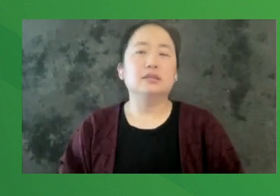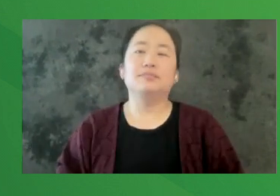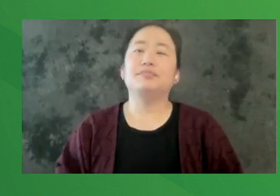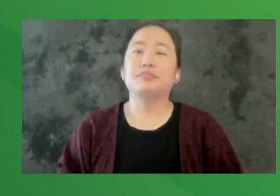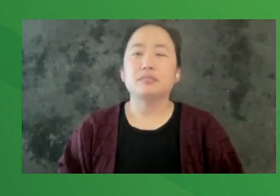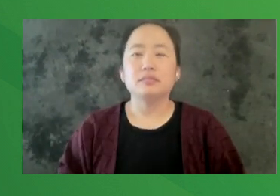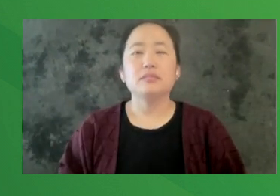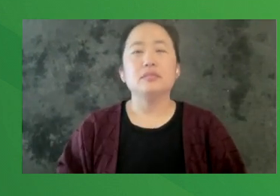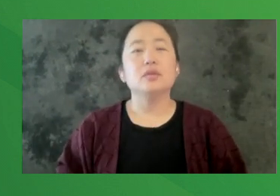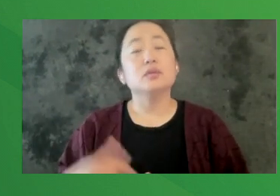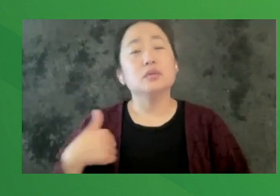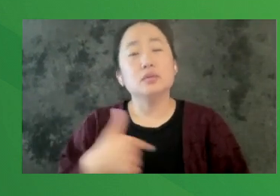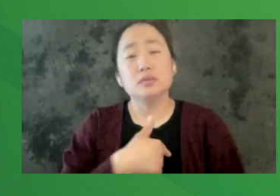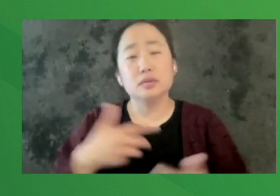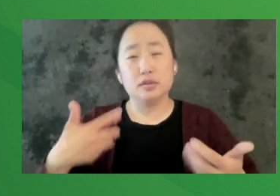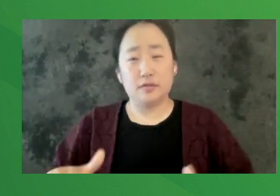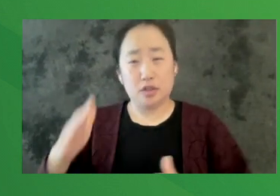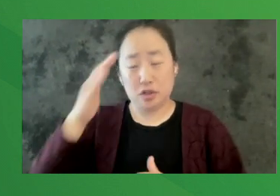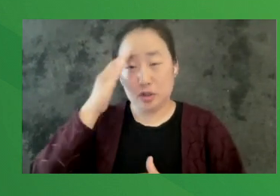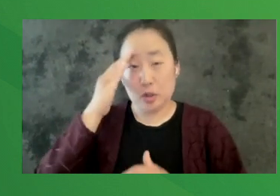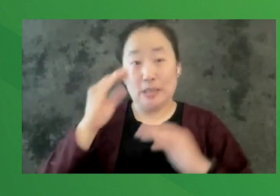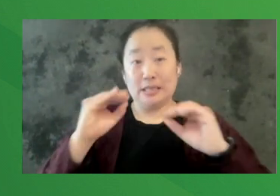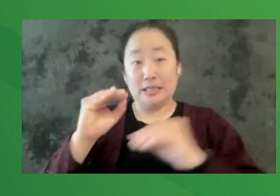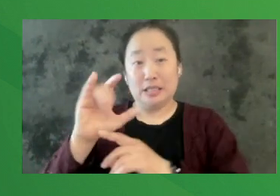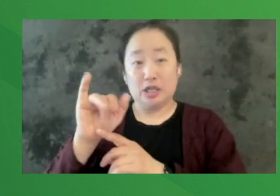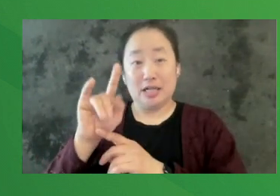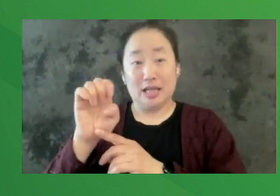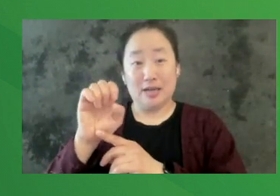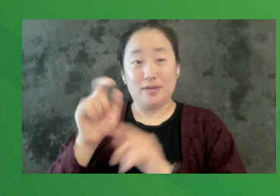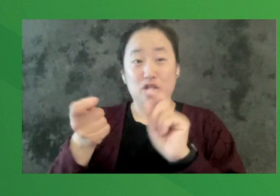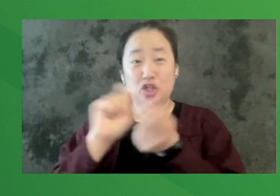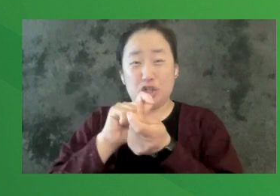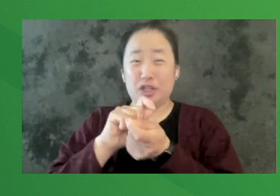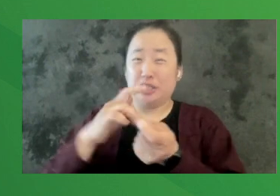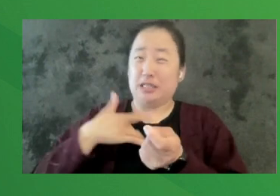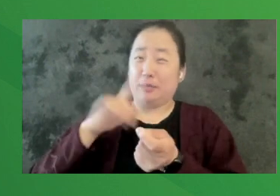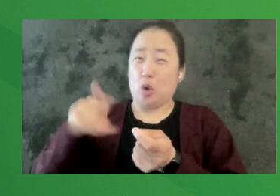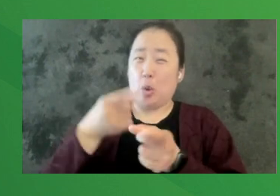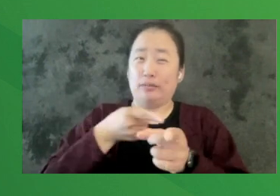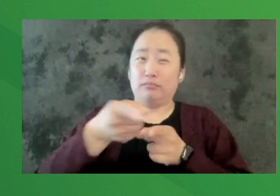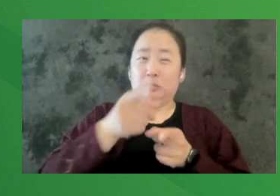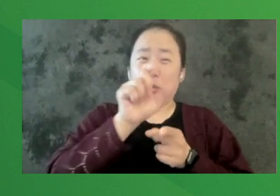teaching climate change is not interdisciplinary, but teachers want to see it integrated. It's